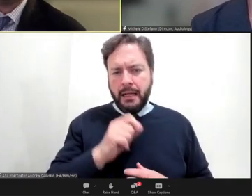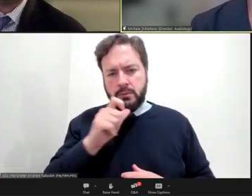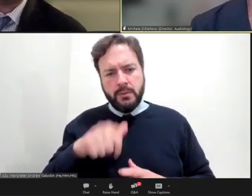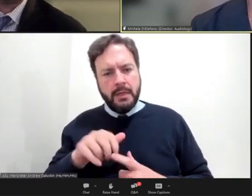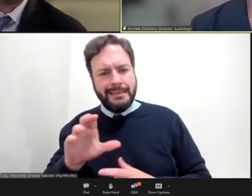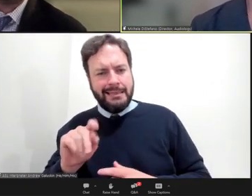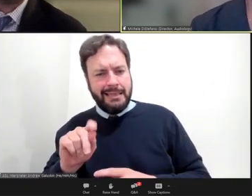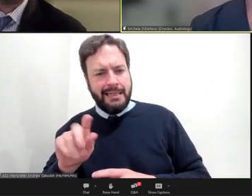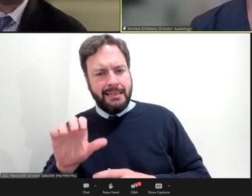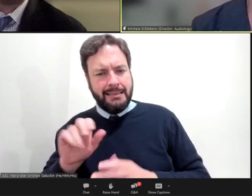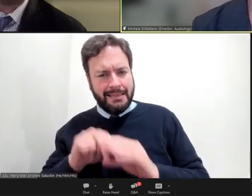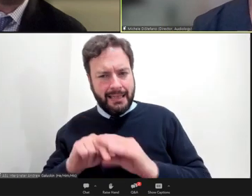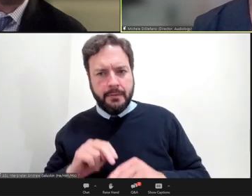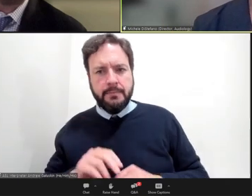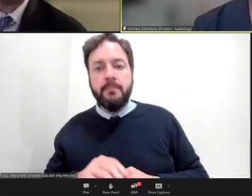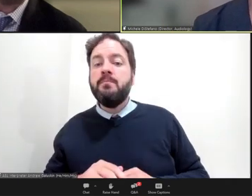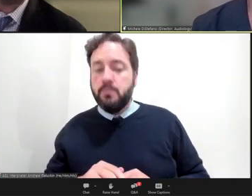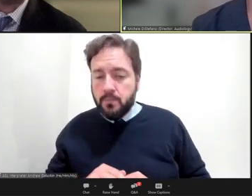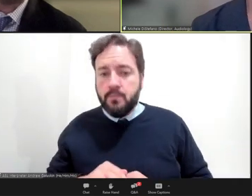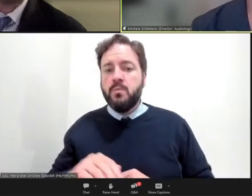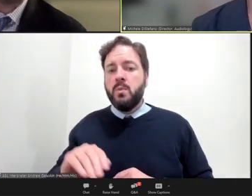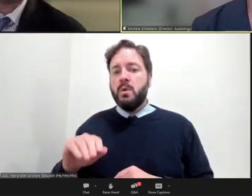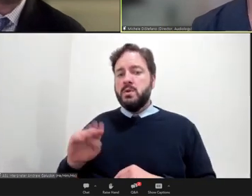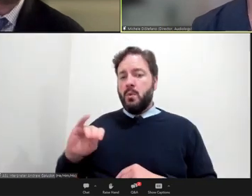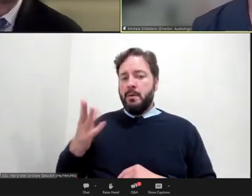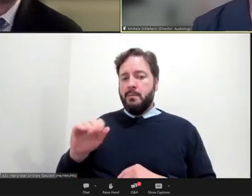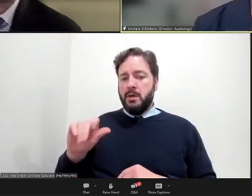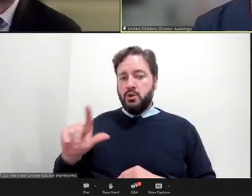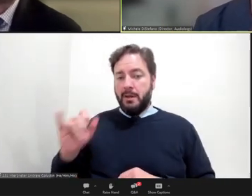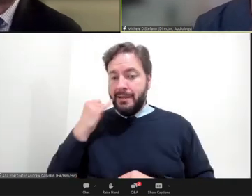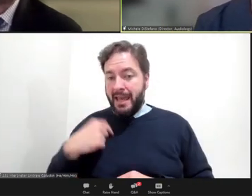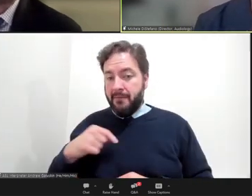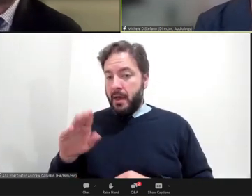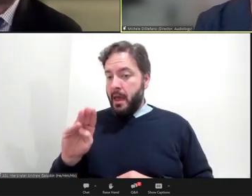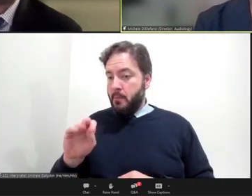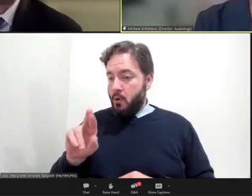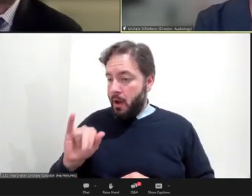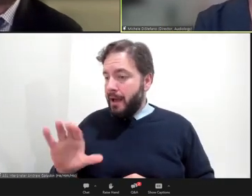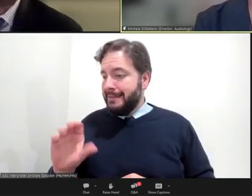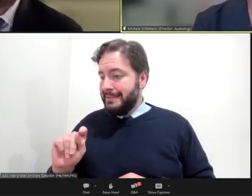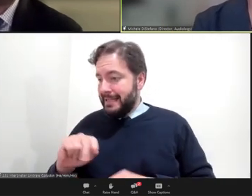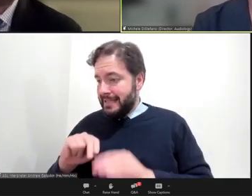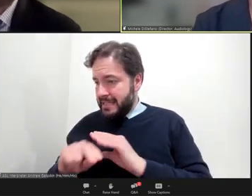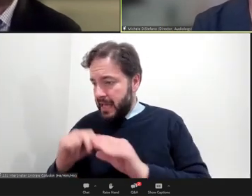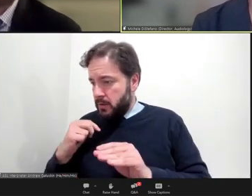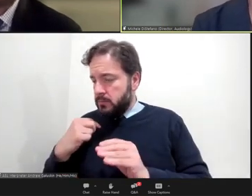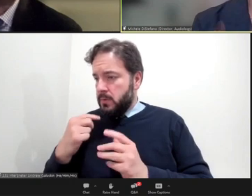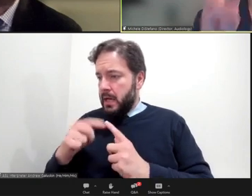So if an MRI or CT scan suggests no or limited nerve, or they say they can't